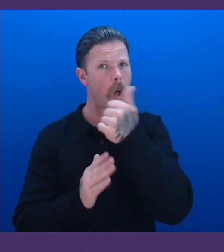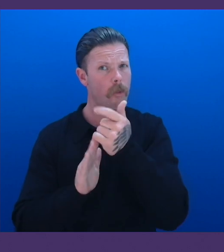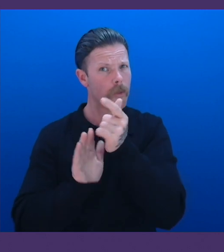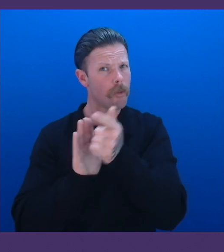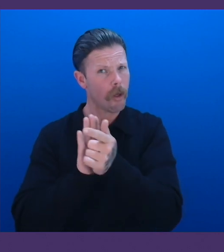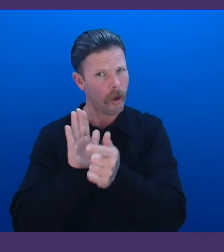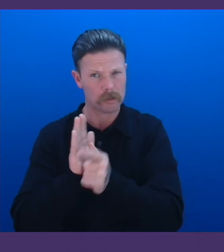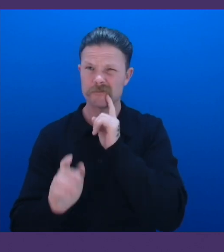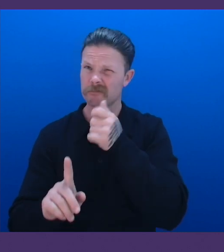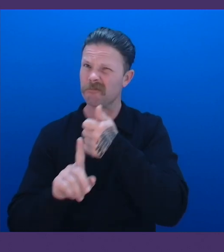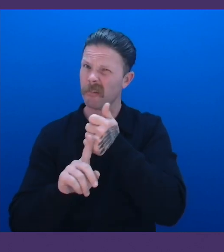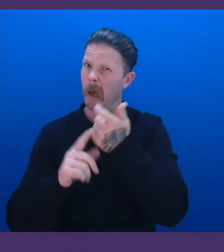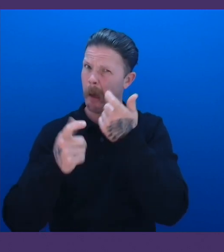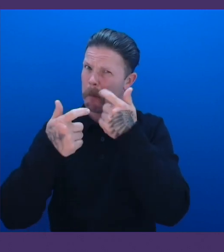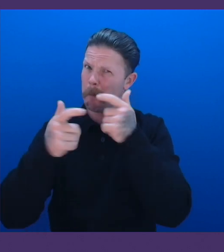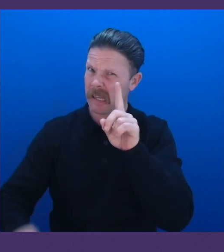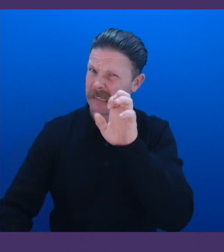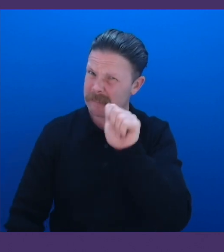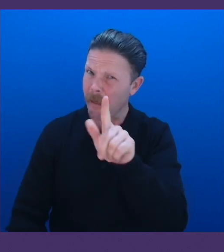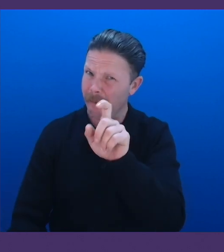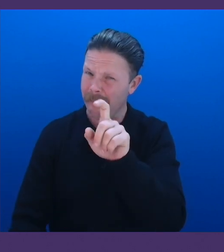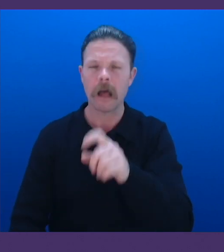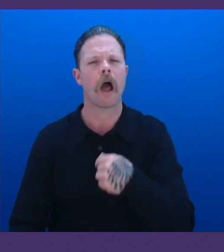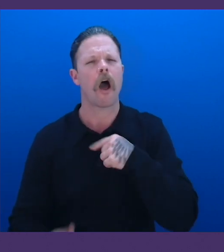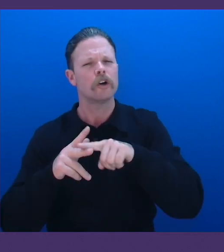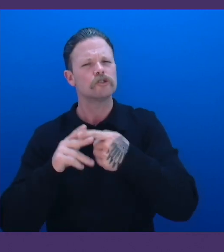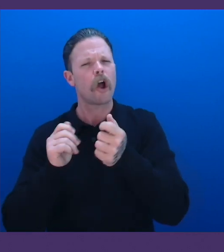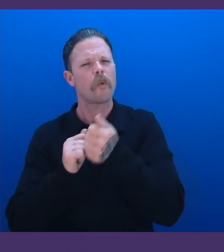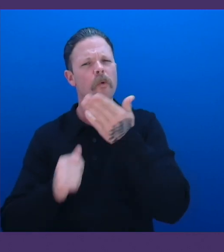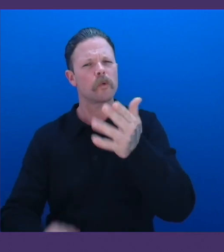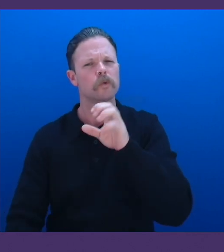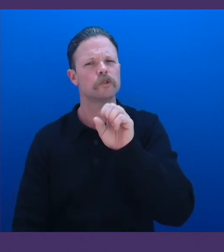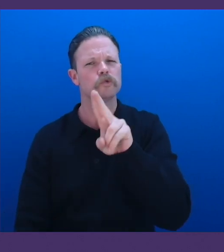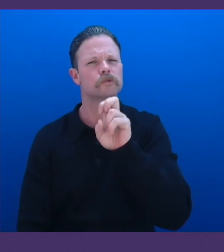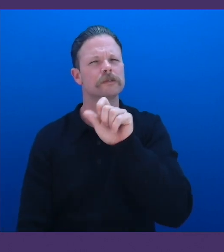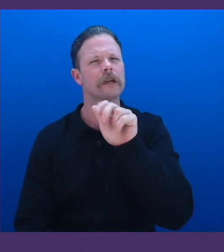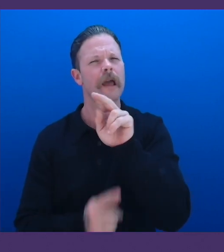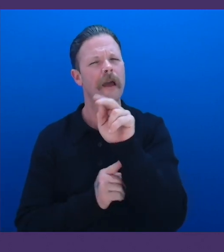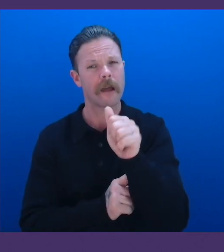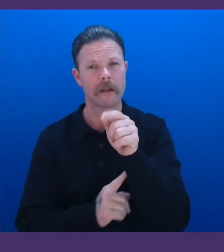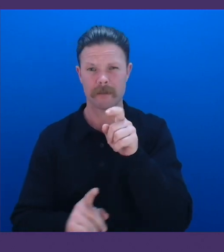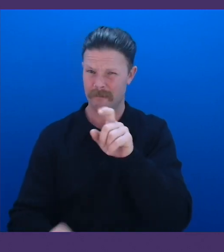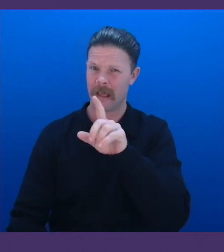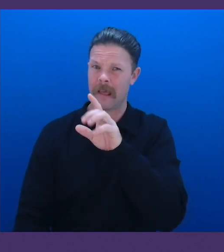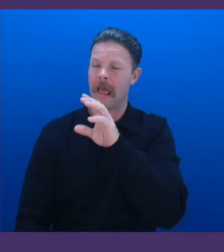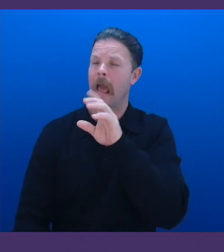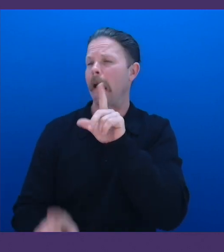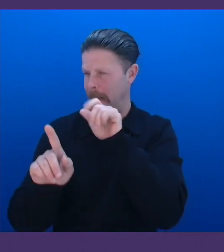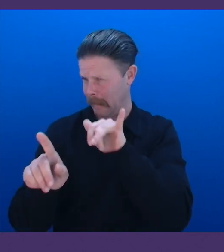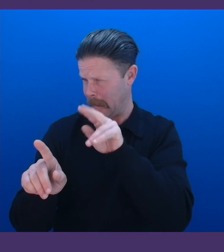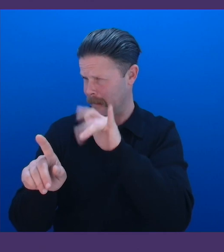So, I'll start with you, Susanna, then Léonie and Alli. Is the EAA a big deal? Susanna Laurin: Yes, I think so because I have